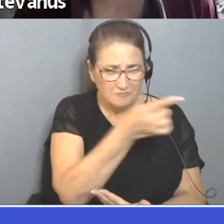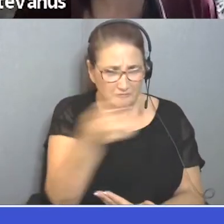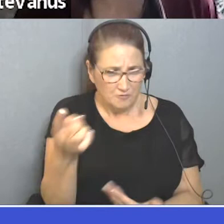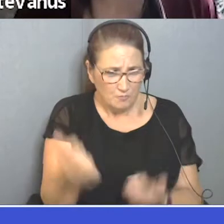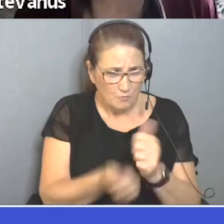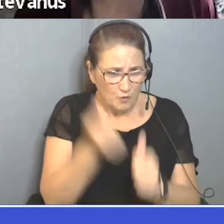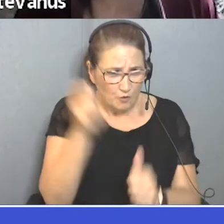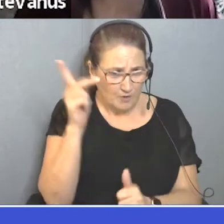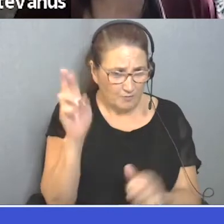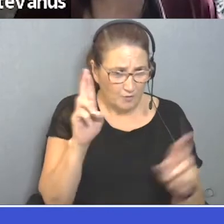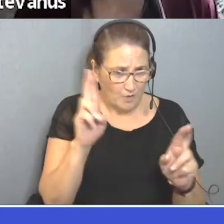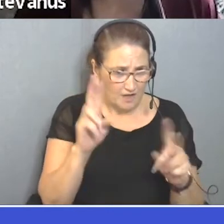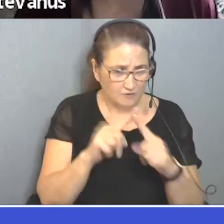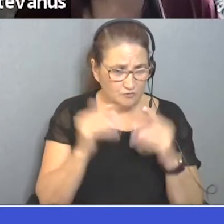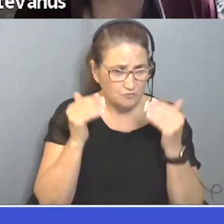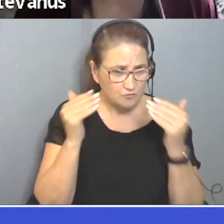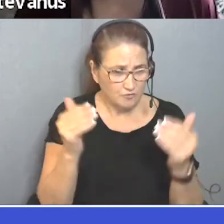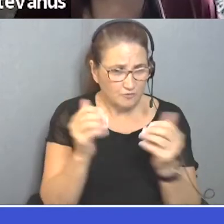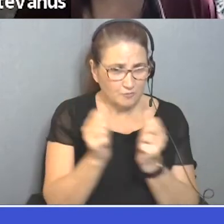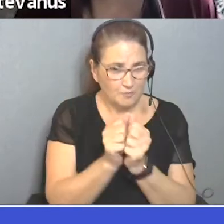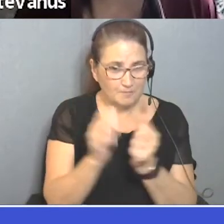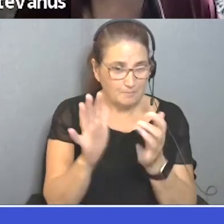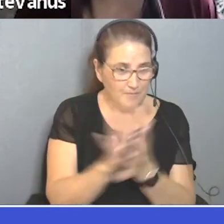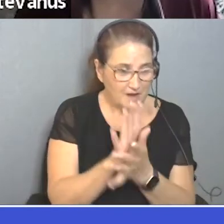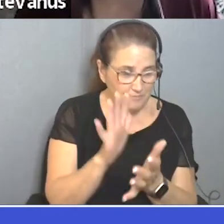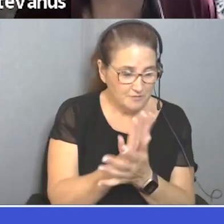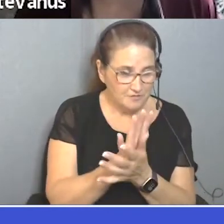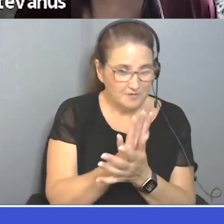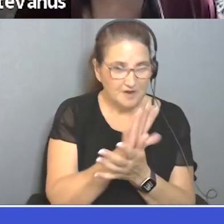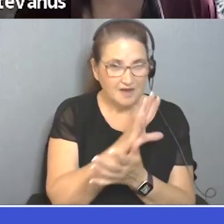majority of folks ready to move on with their piece of paper, and something